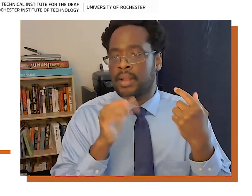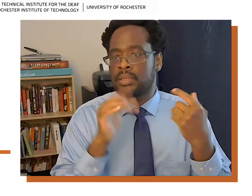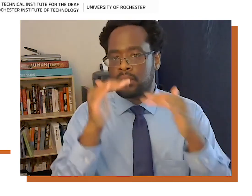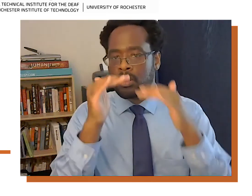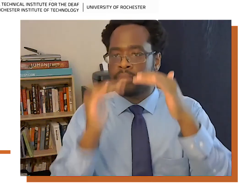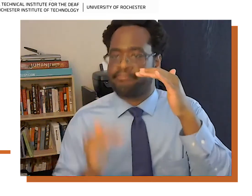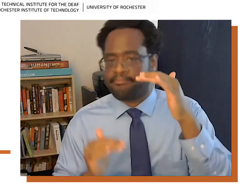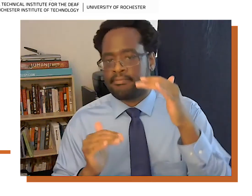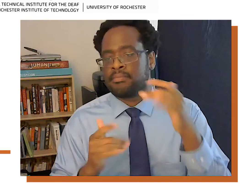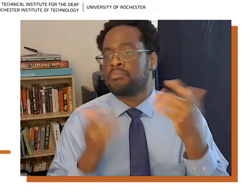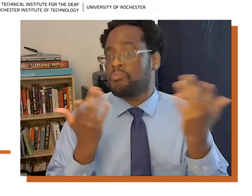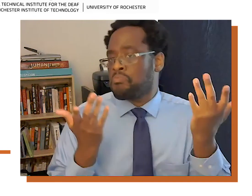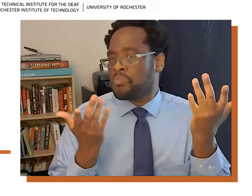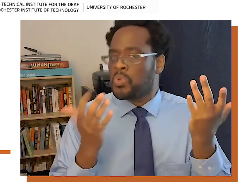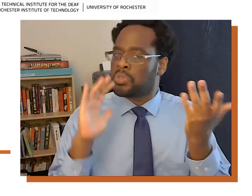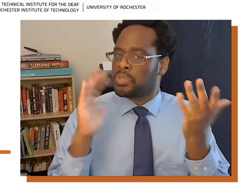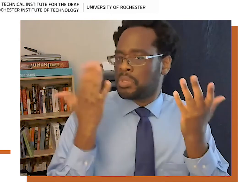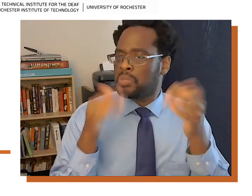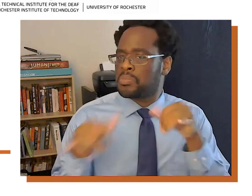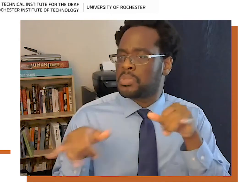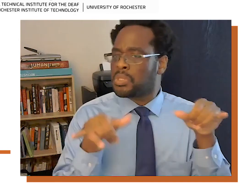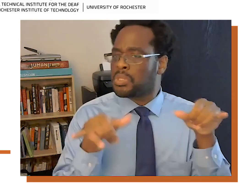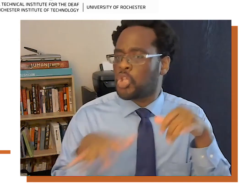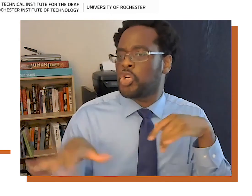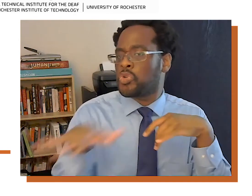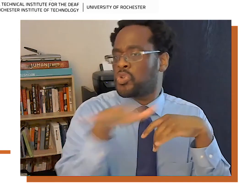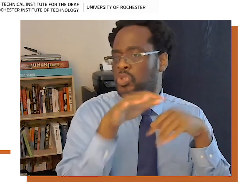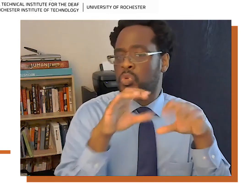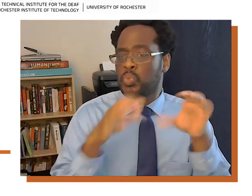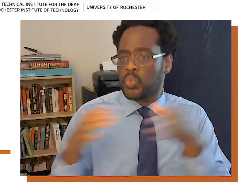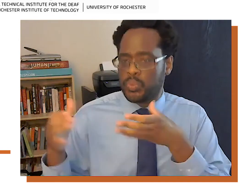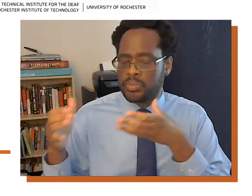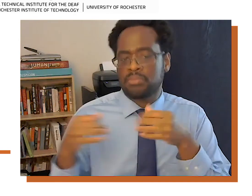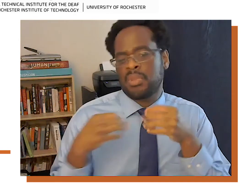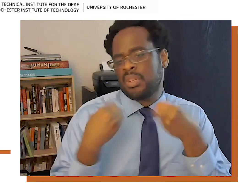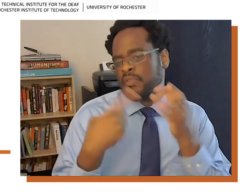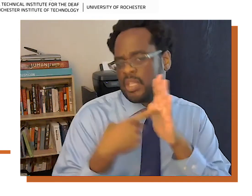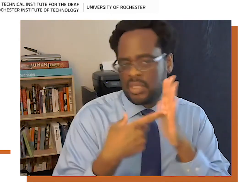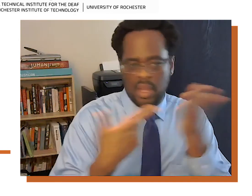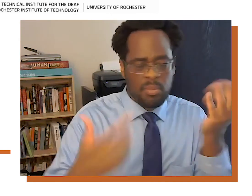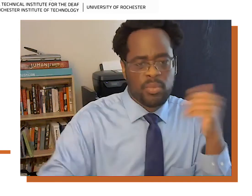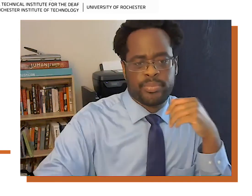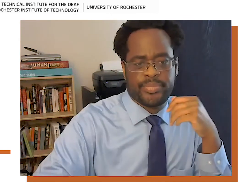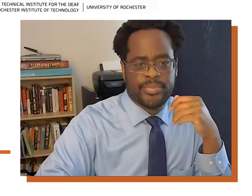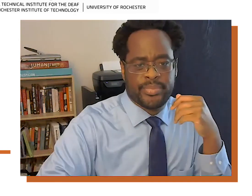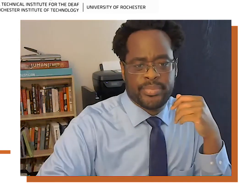Then as you go across, there's from "Strong ASL" to "Non-ASL," so one example here